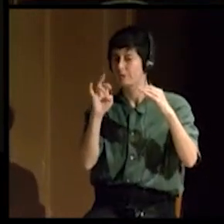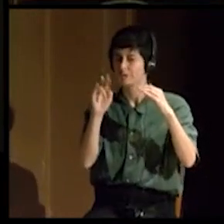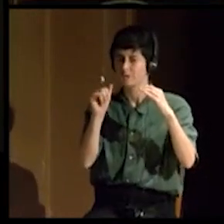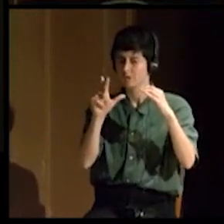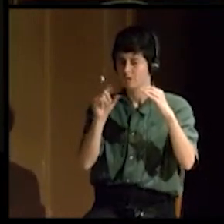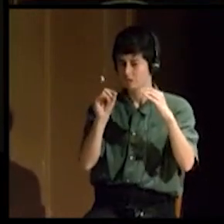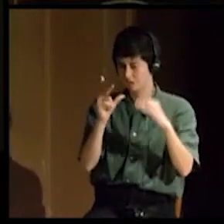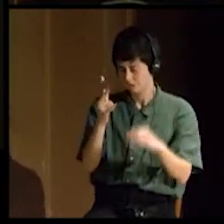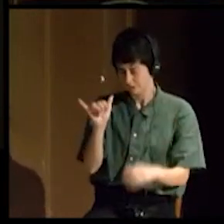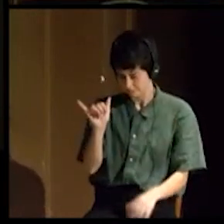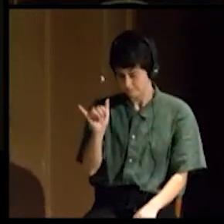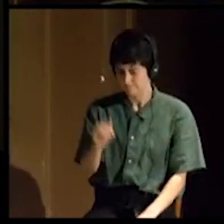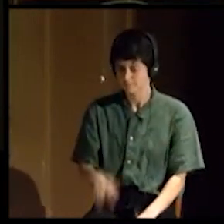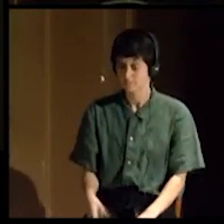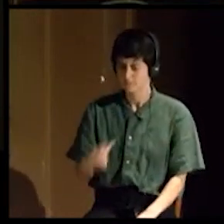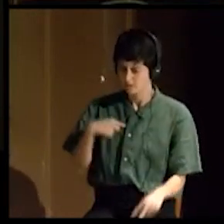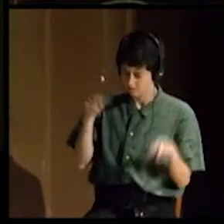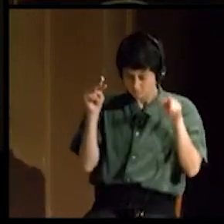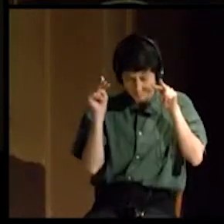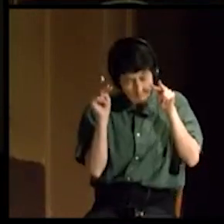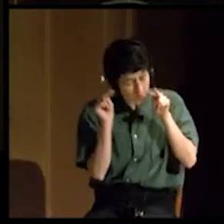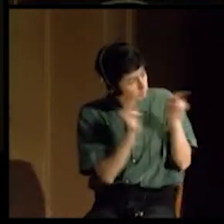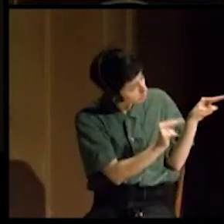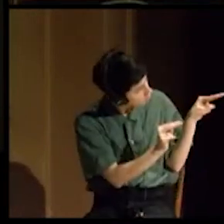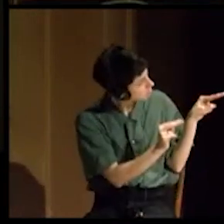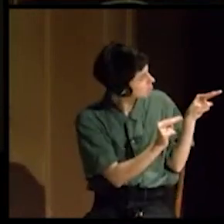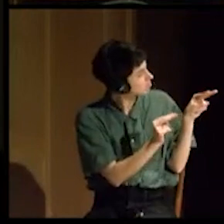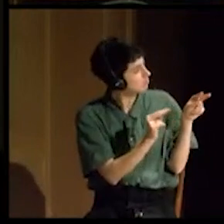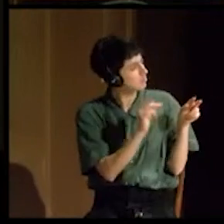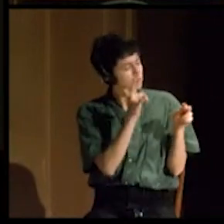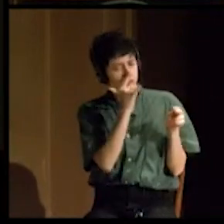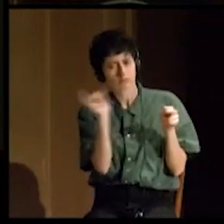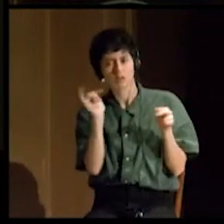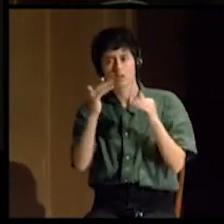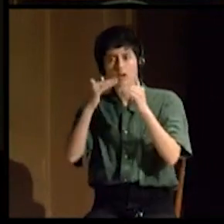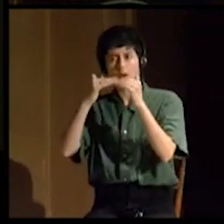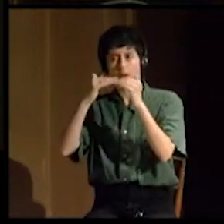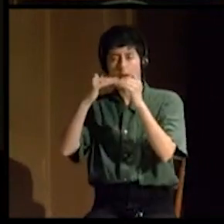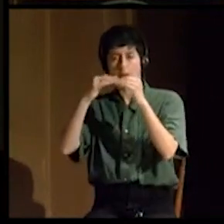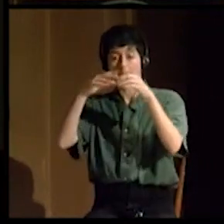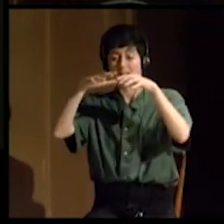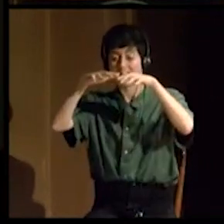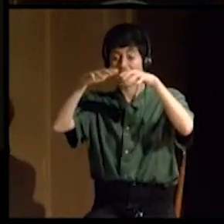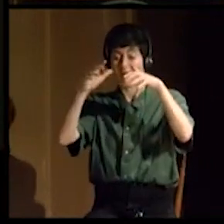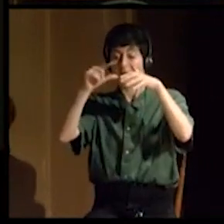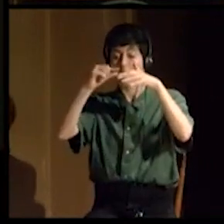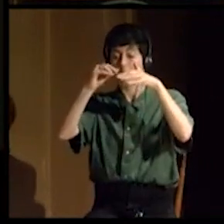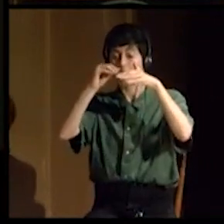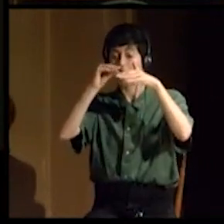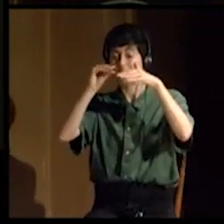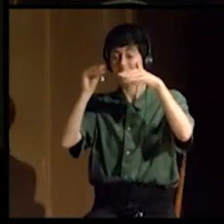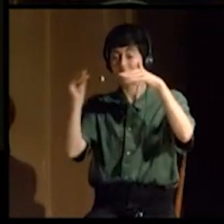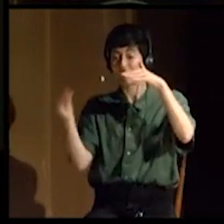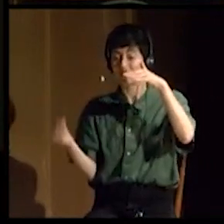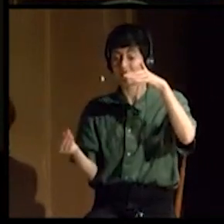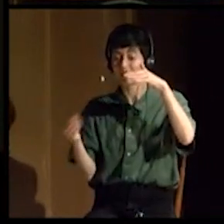I see that the upper crust is made of dacites, the middle crust is made of and andesites. Now those are the two most common volcanic rocks